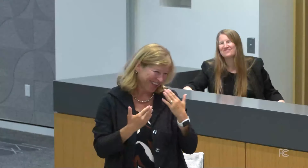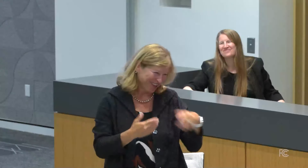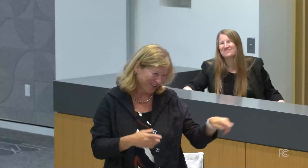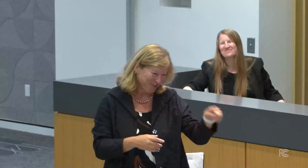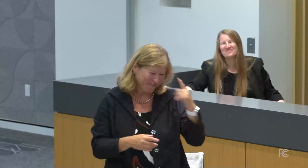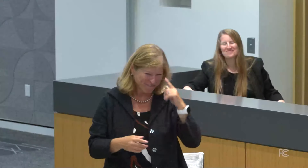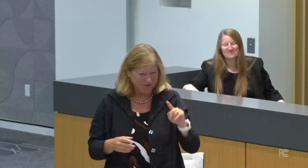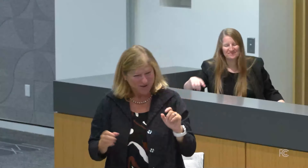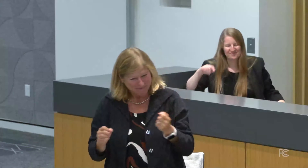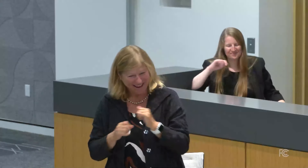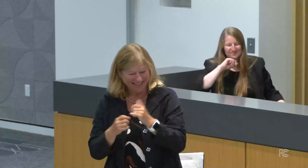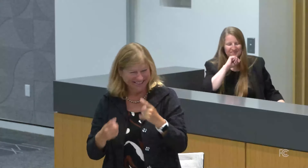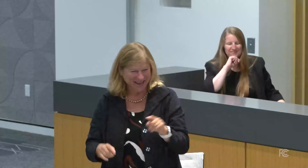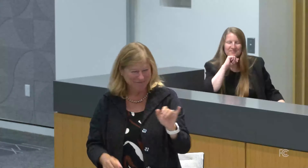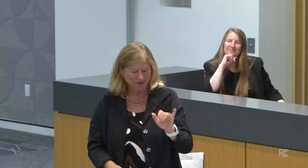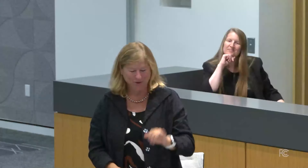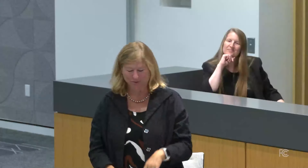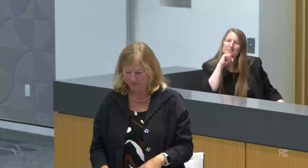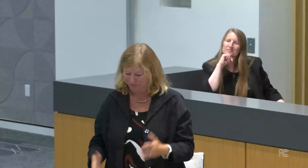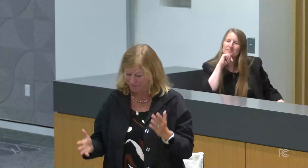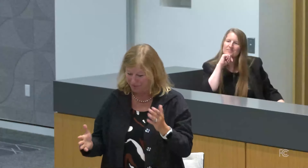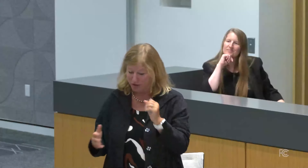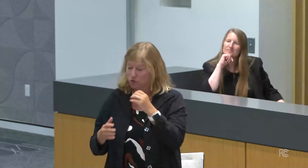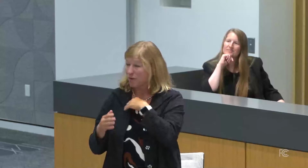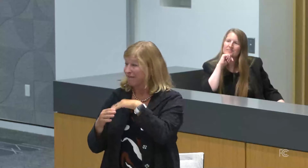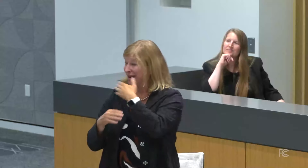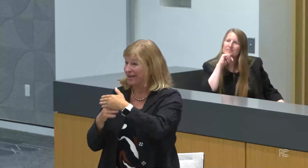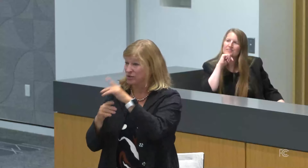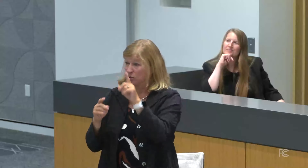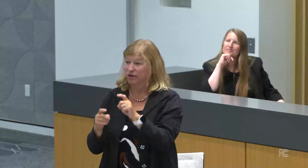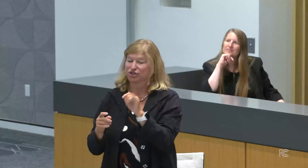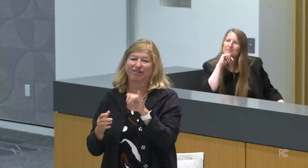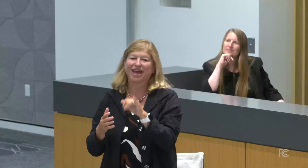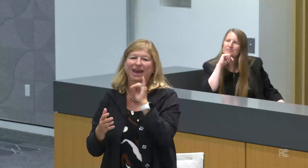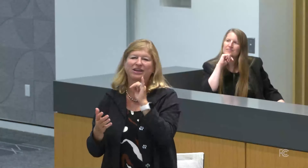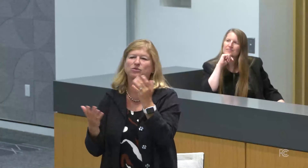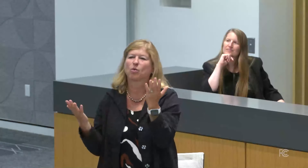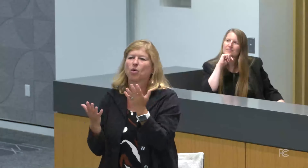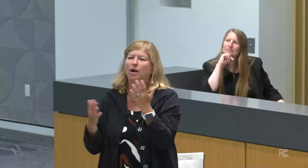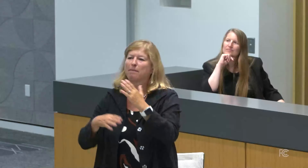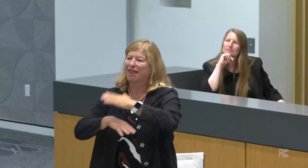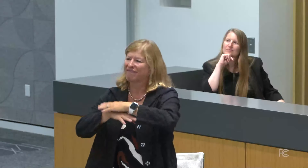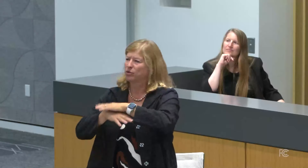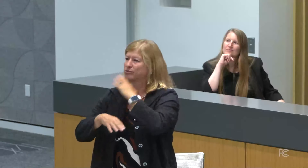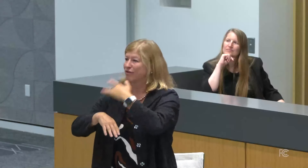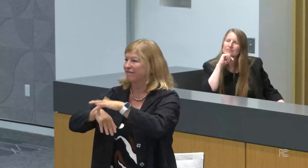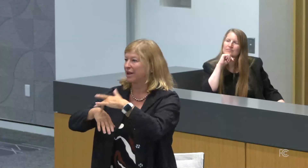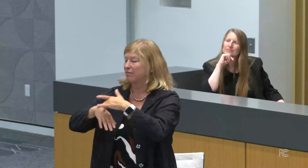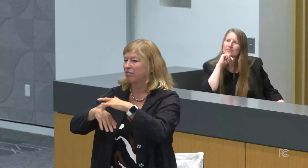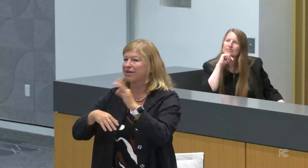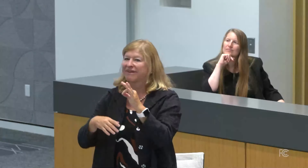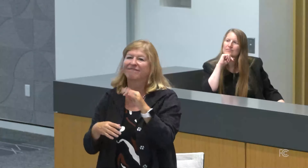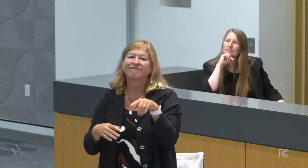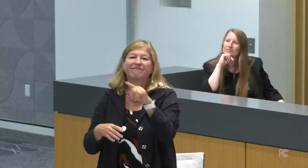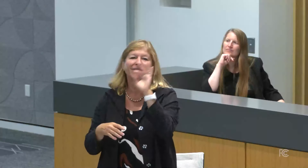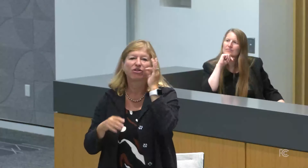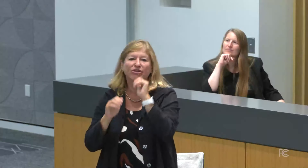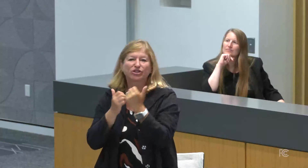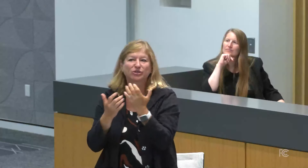WHAT THE FCC HAS DONE. AND WHAT THE DRO HAS DONE. AND ALL OF OUR PANELISTS, AS WELL. IT TAKES A VILLAGE, WE KNOW